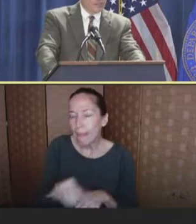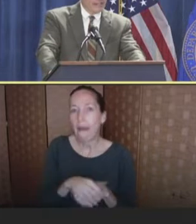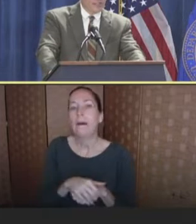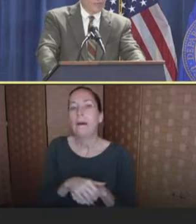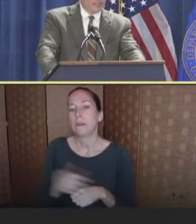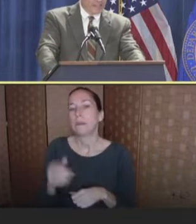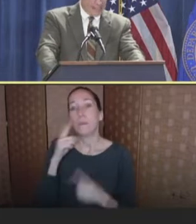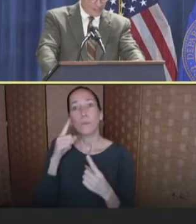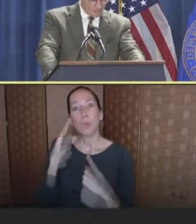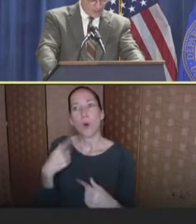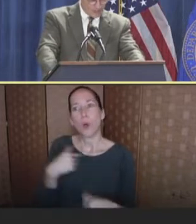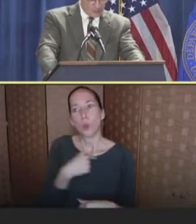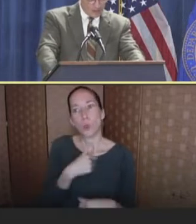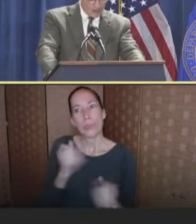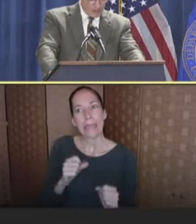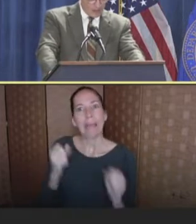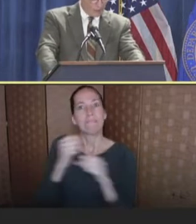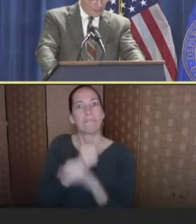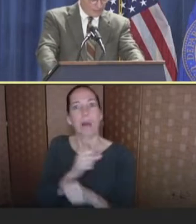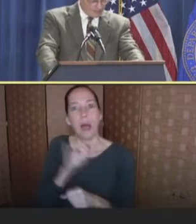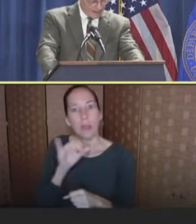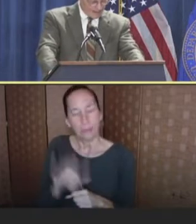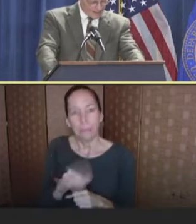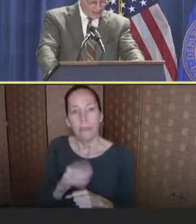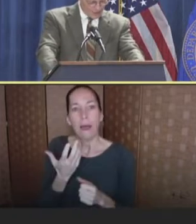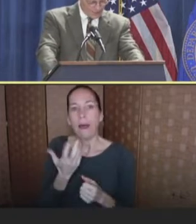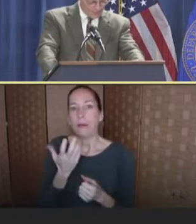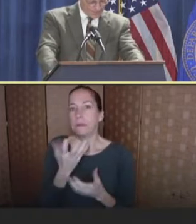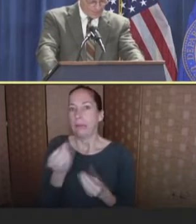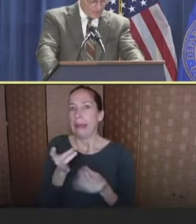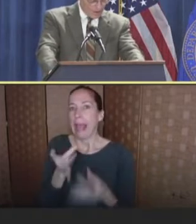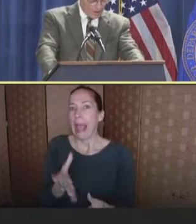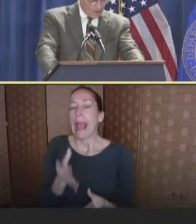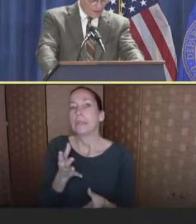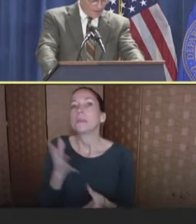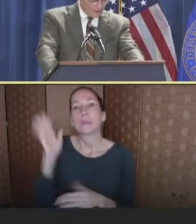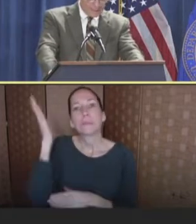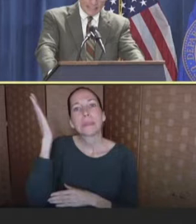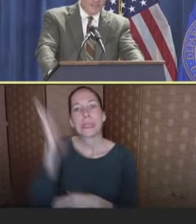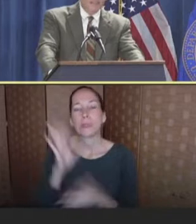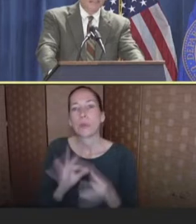as well as hate speech related to vaccination.